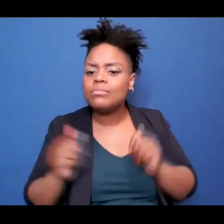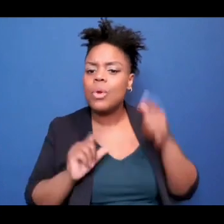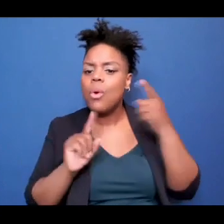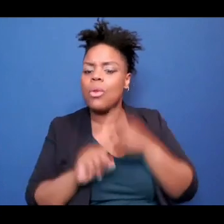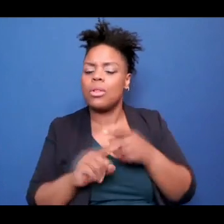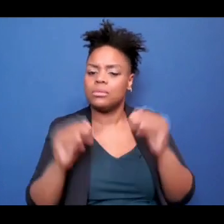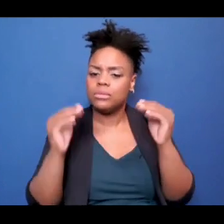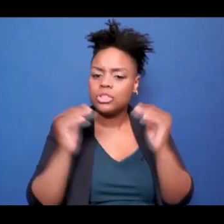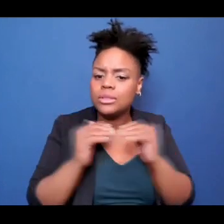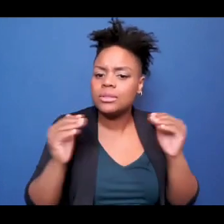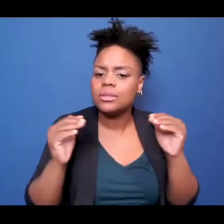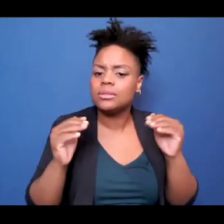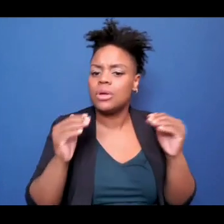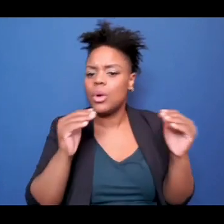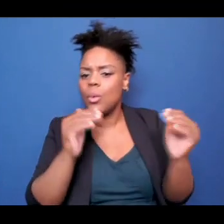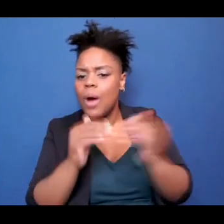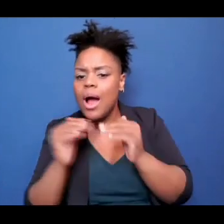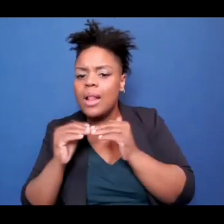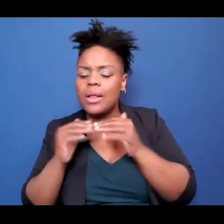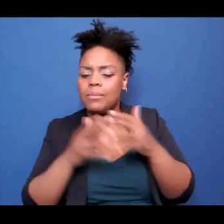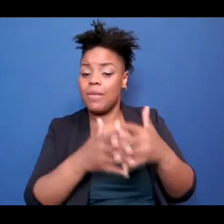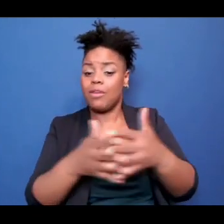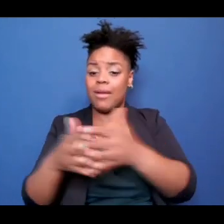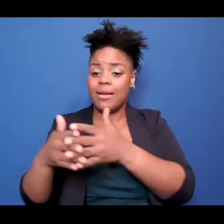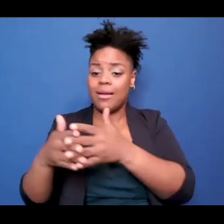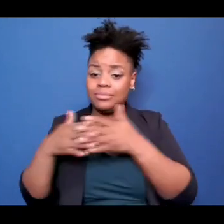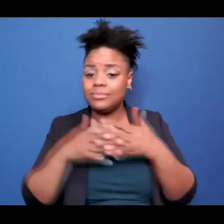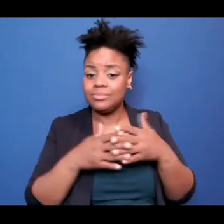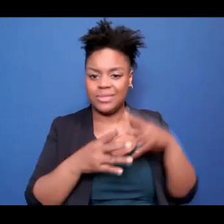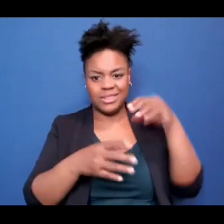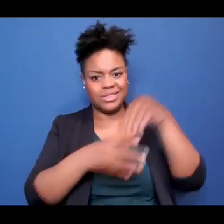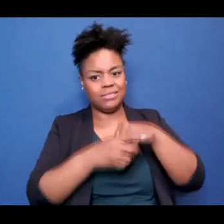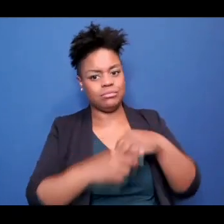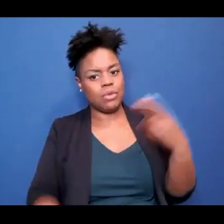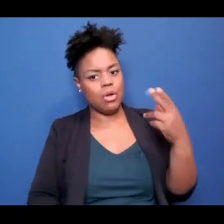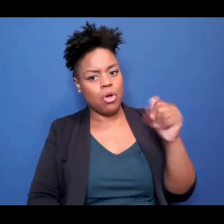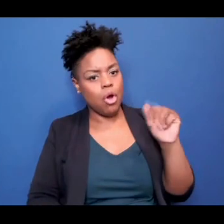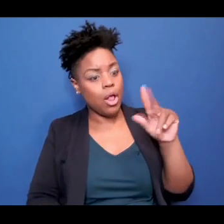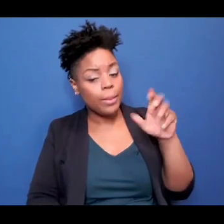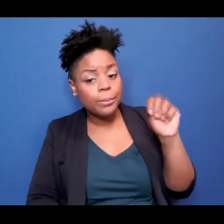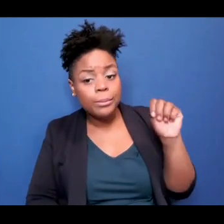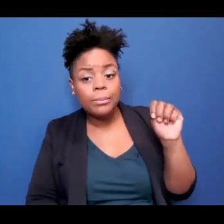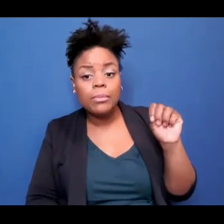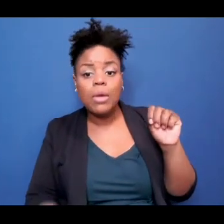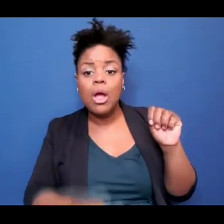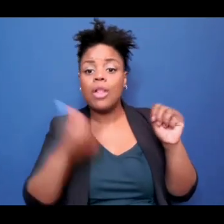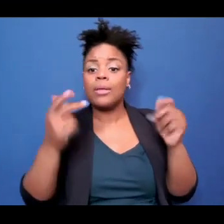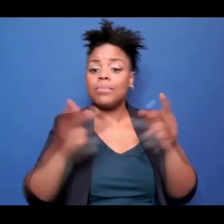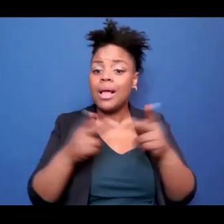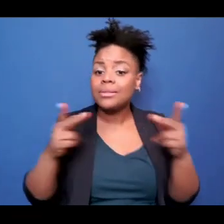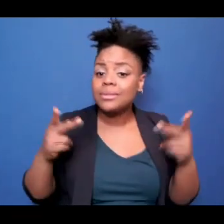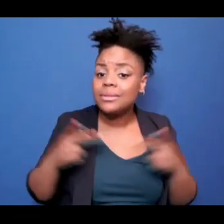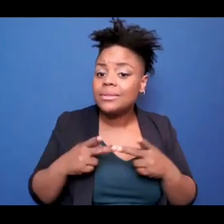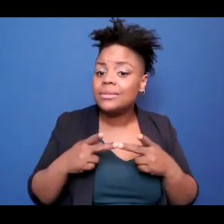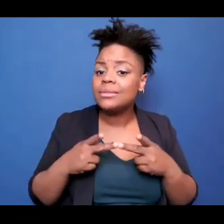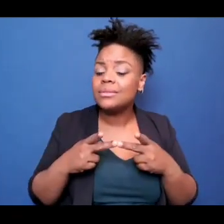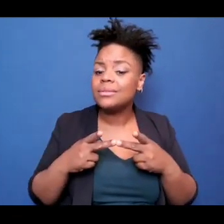LONG SOUGHT GOALS TO ACHIEVE JUSTICE, INEQUALITY IN AMERICA SO DEAR TO BLACK RESIDENTS NOT ONLY IN HARLEM BUT EVERYWHERE